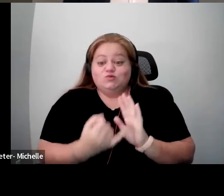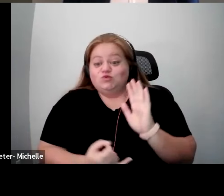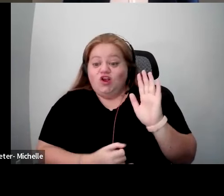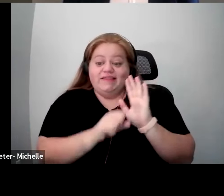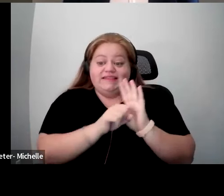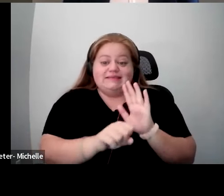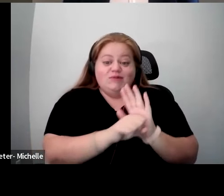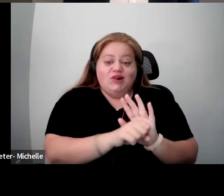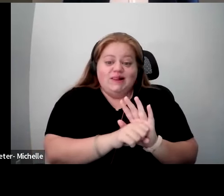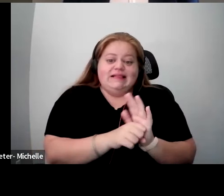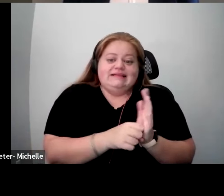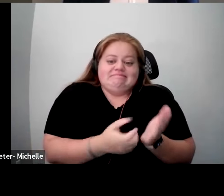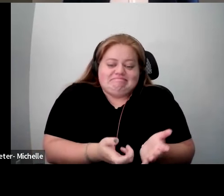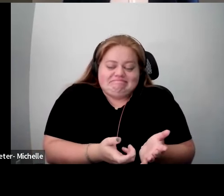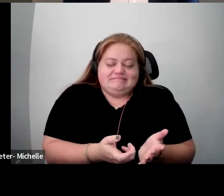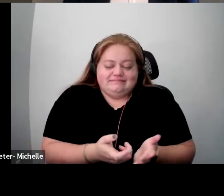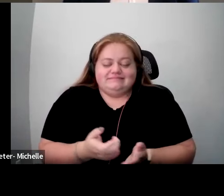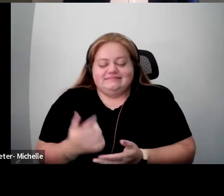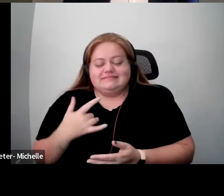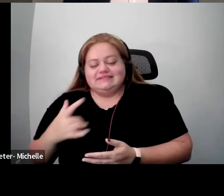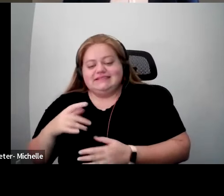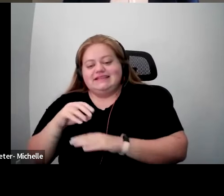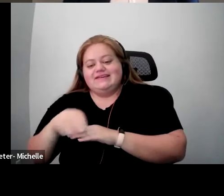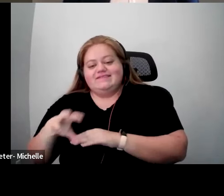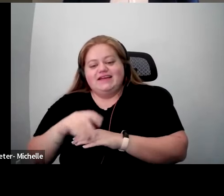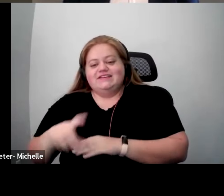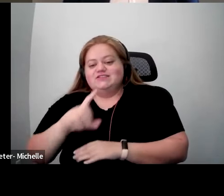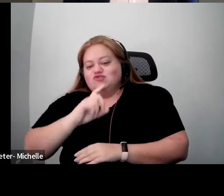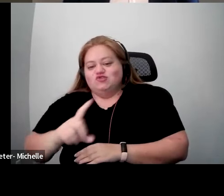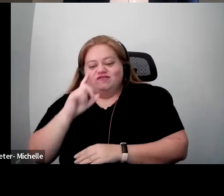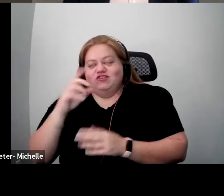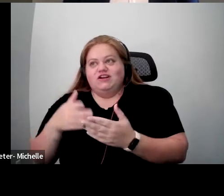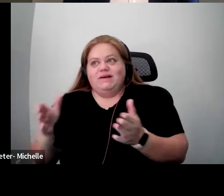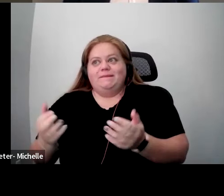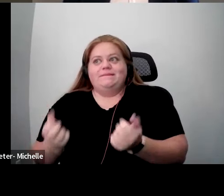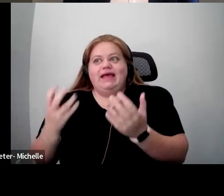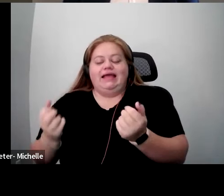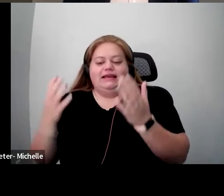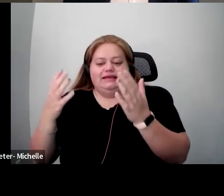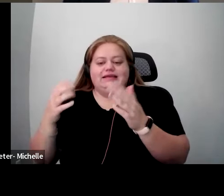This advice tends to be true in general for many aspects of accessibility.